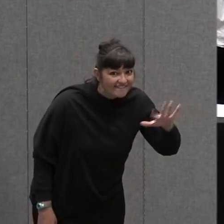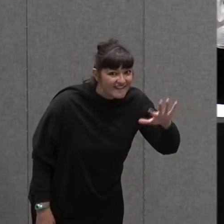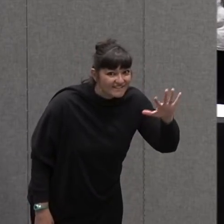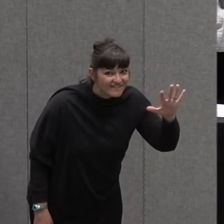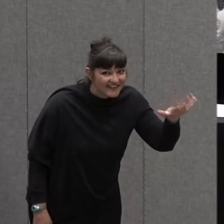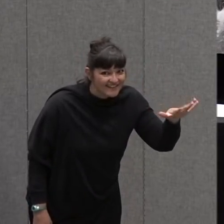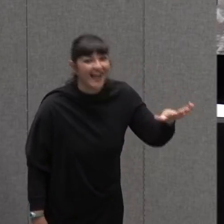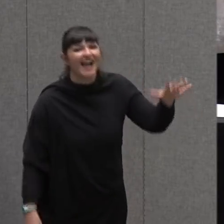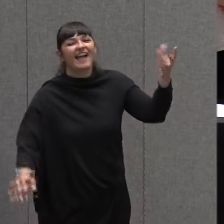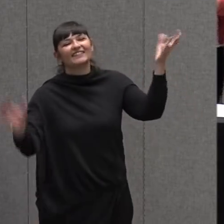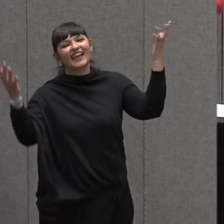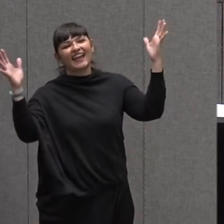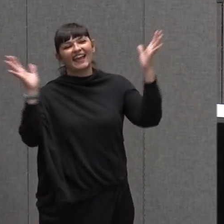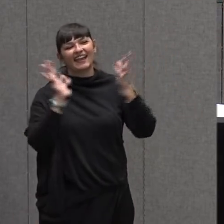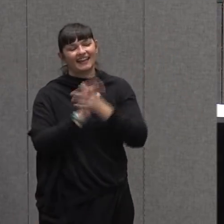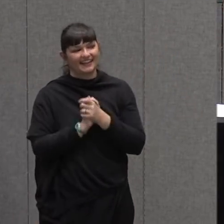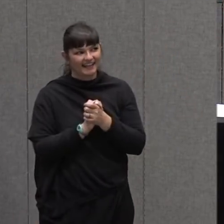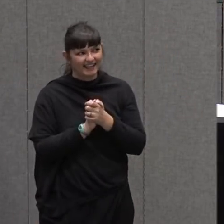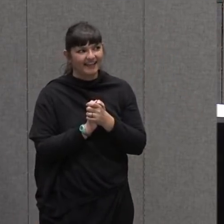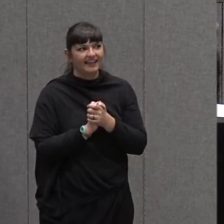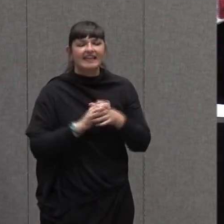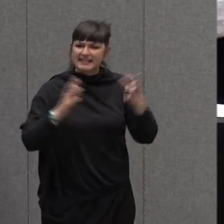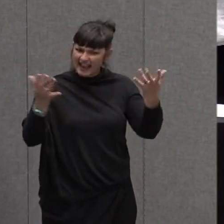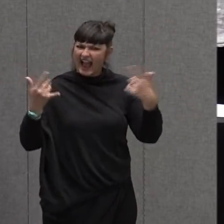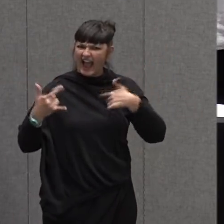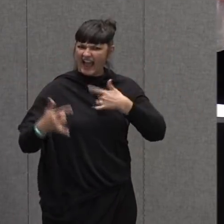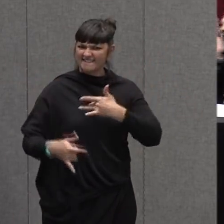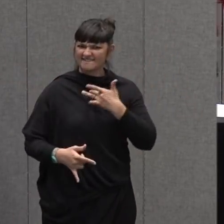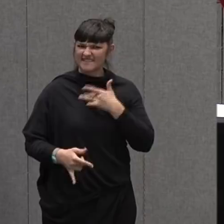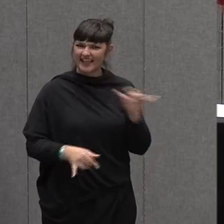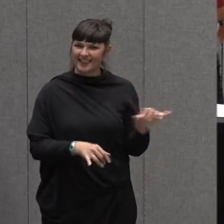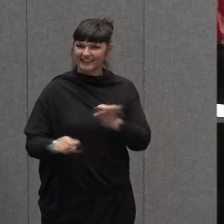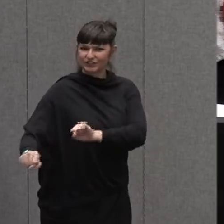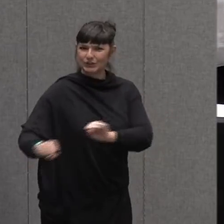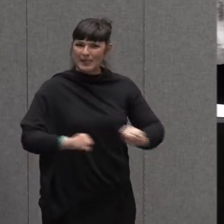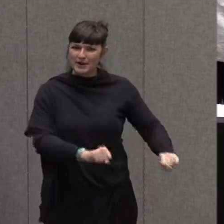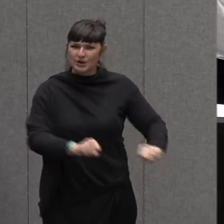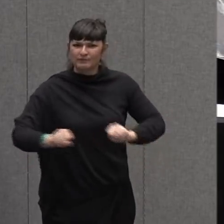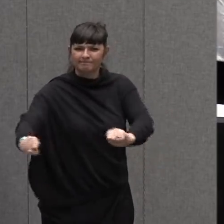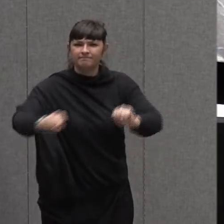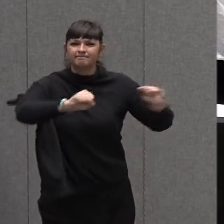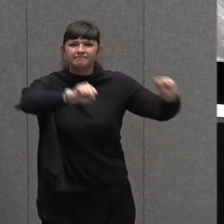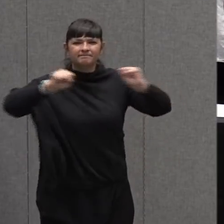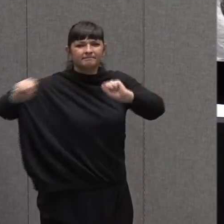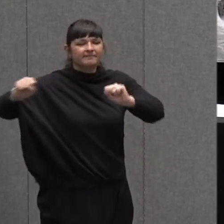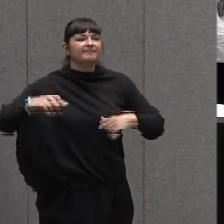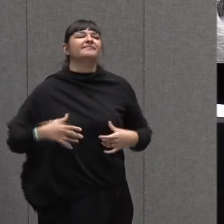(both clapping) Now I do feel like a chiller. Okay, all right, so it's very important